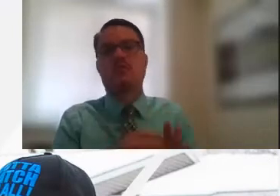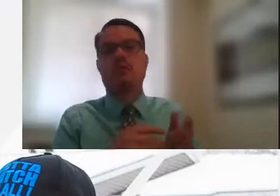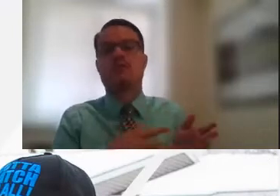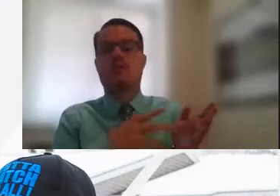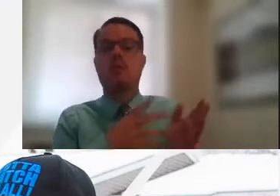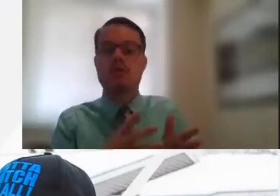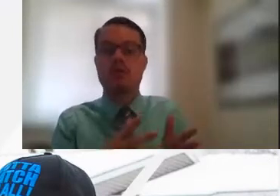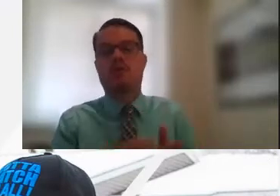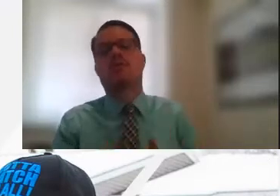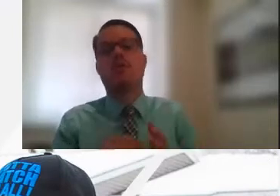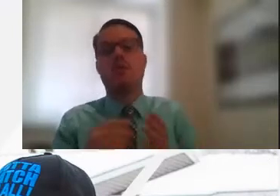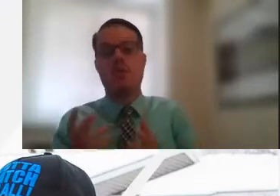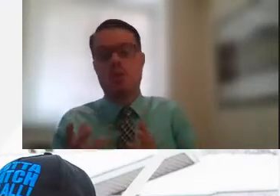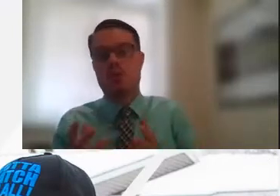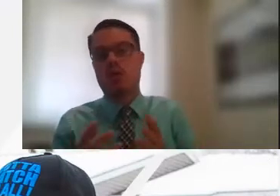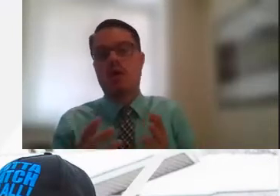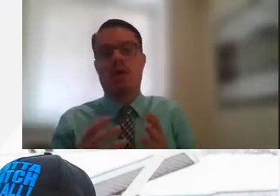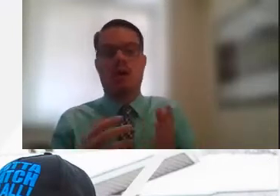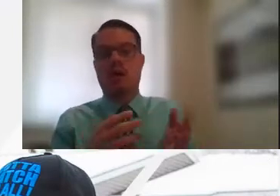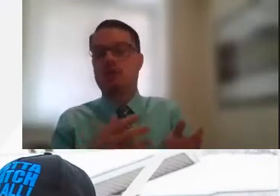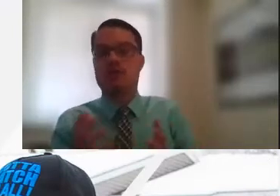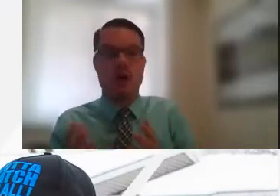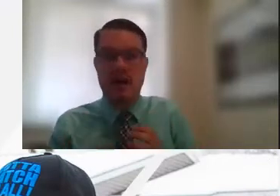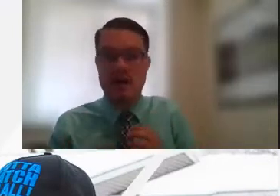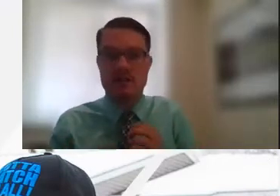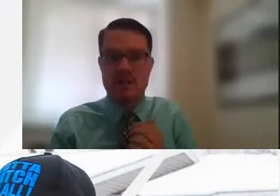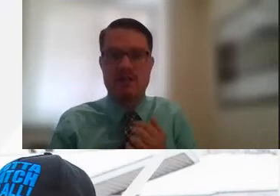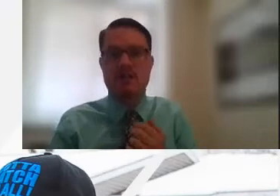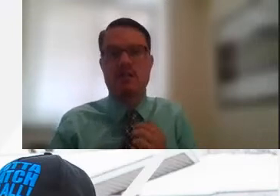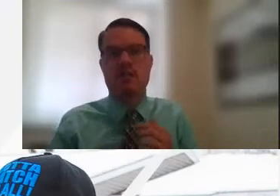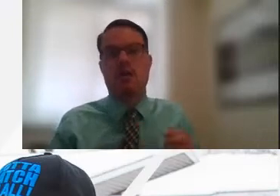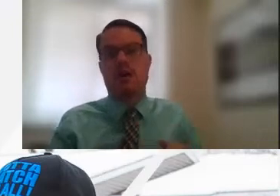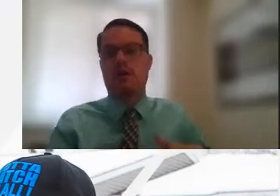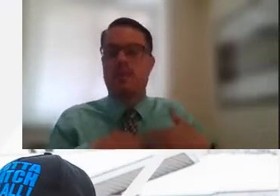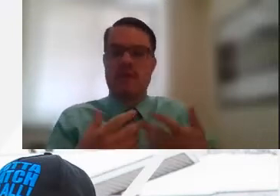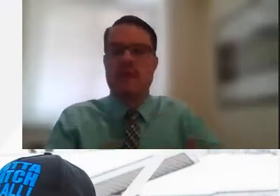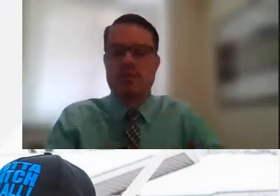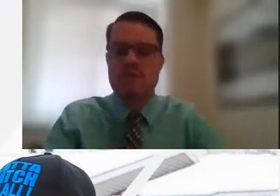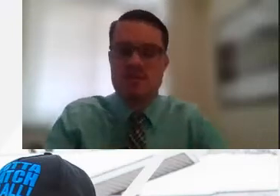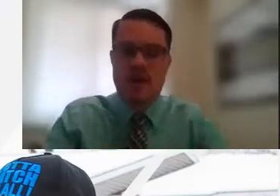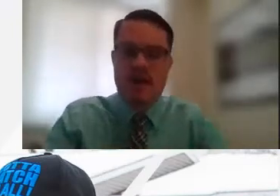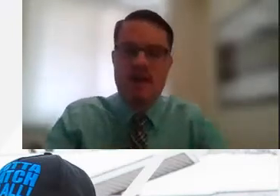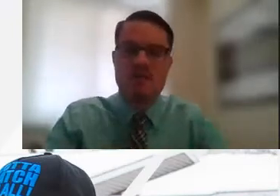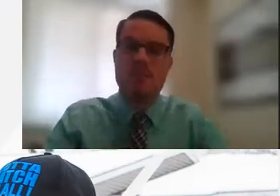from high school into the workforce or to higher education. And that's what I mean by that.